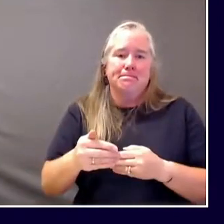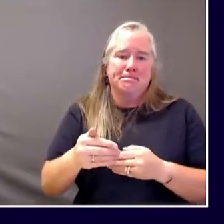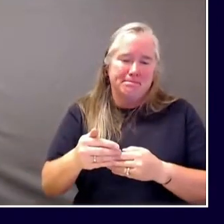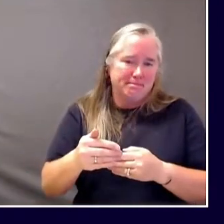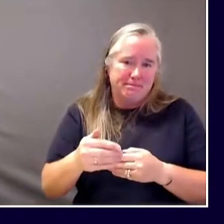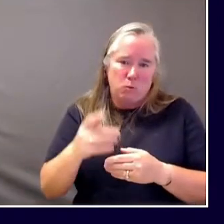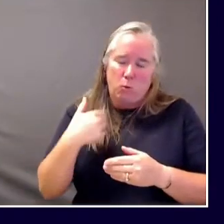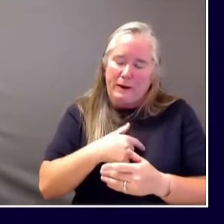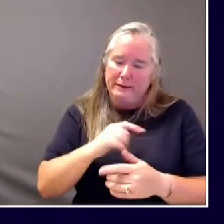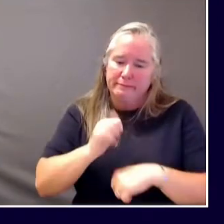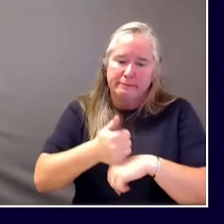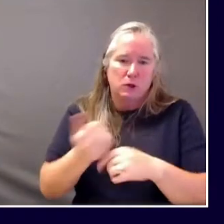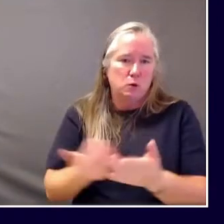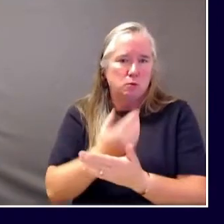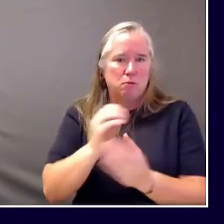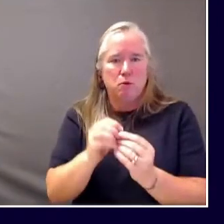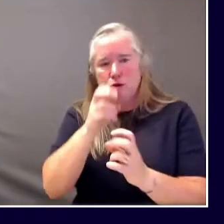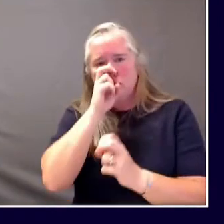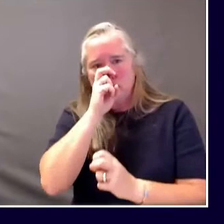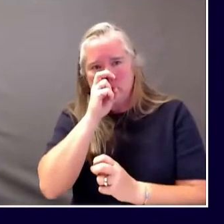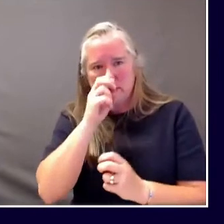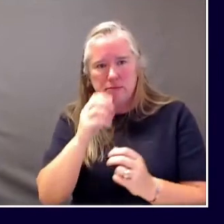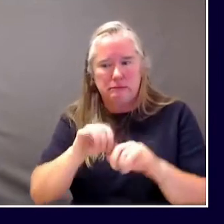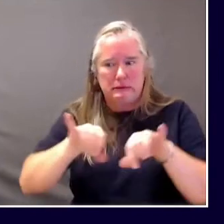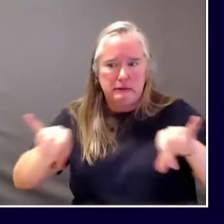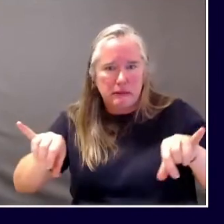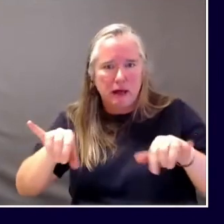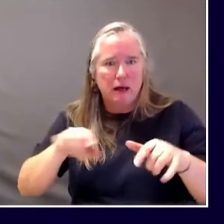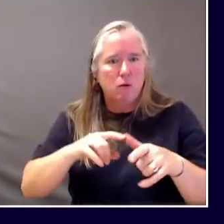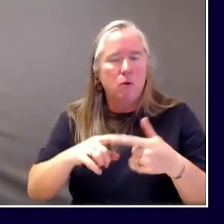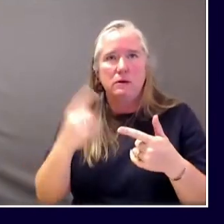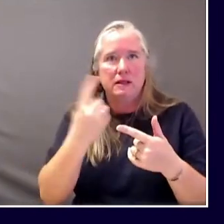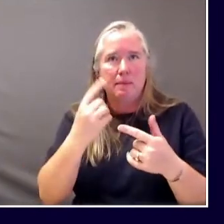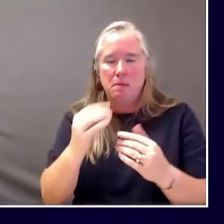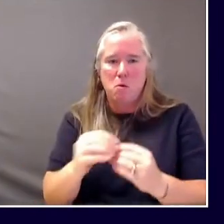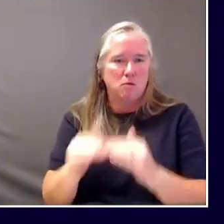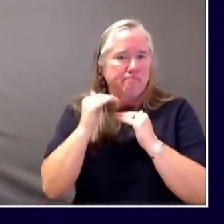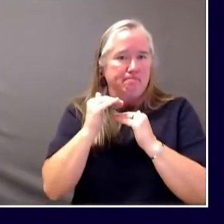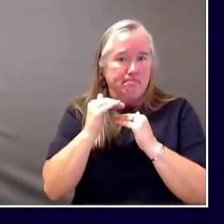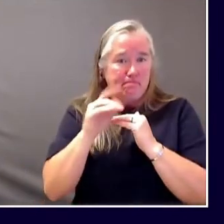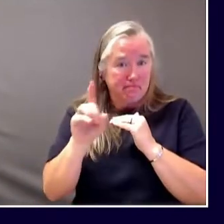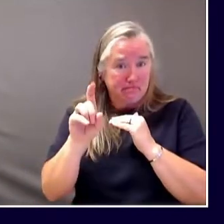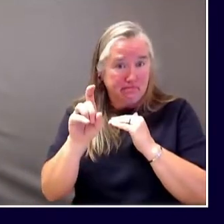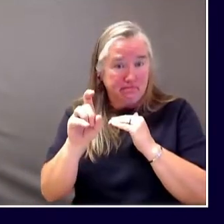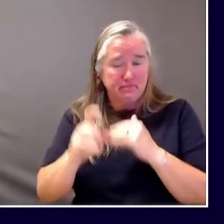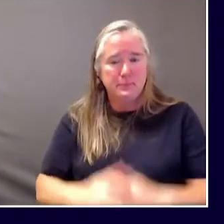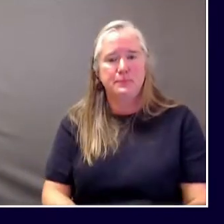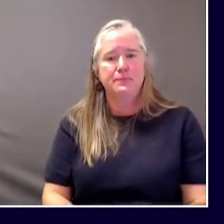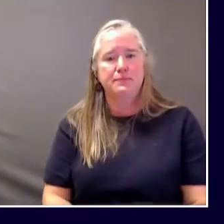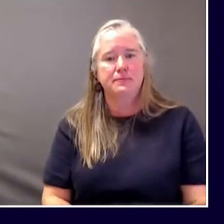guidelines have to be put back